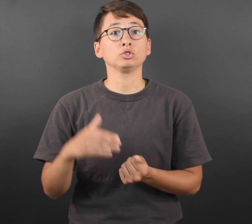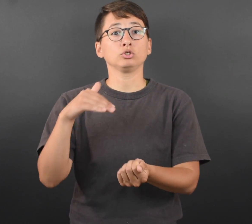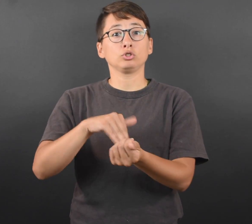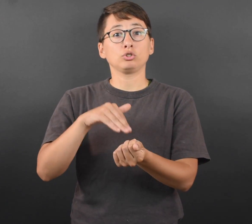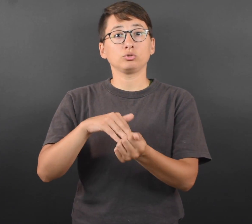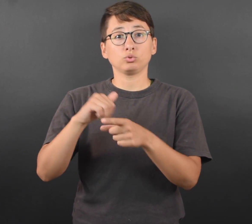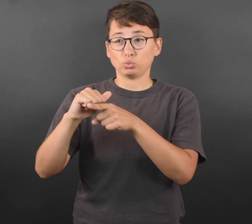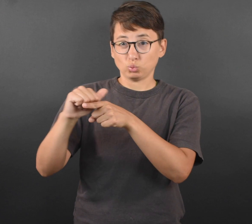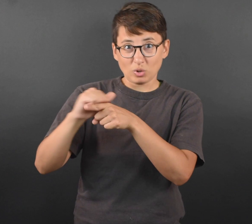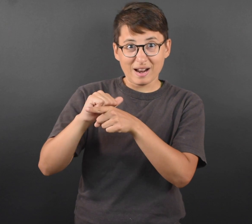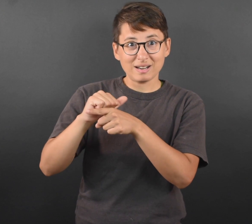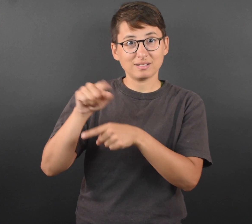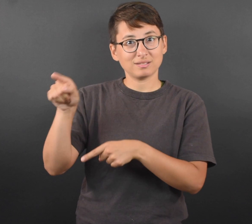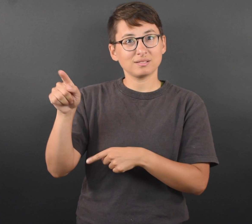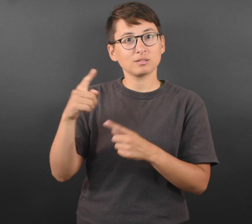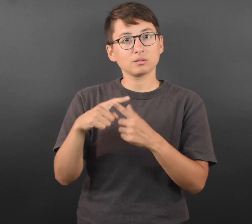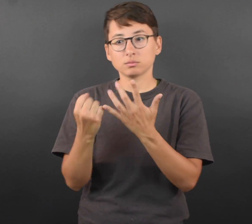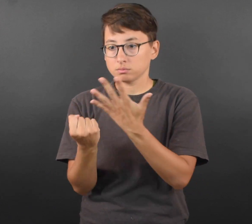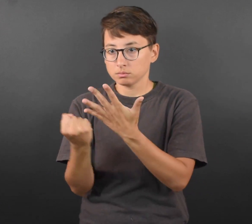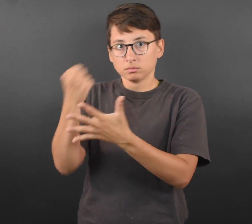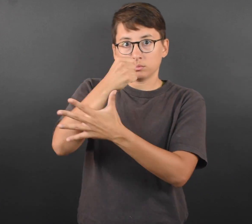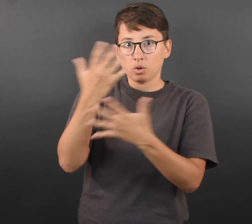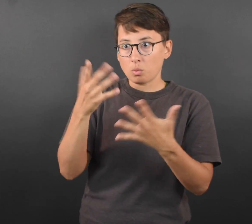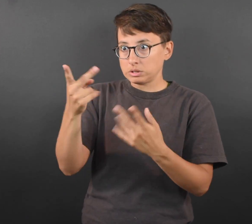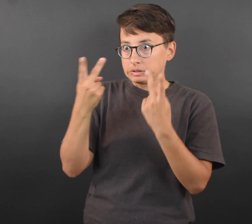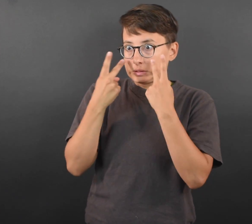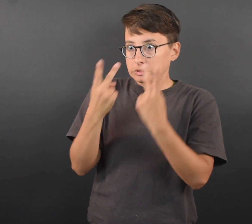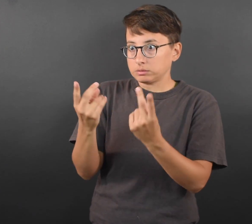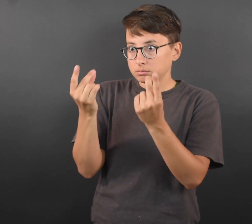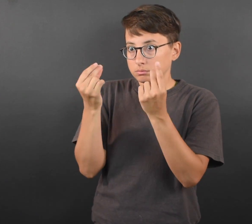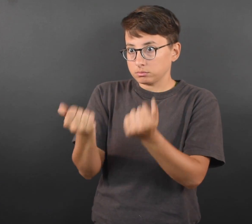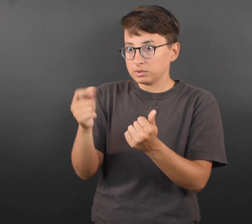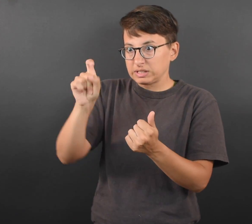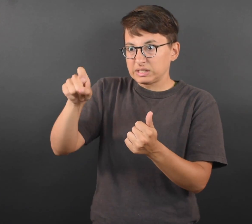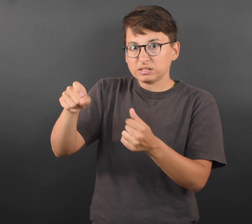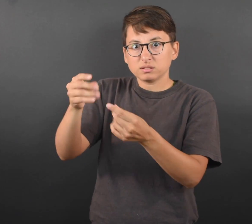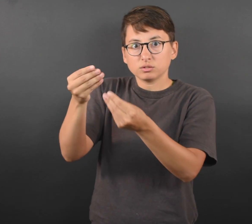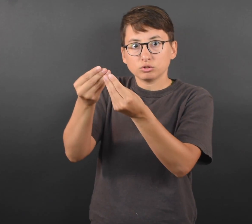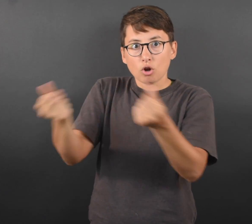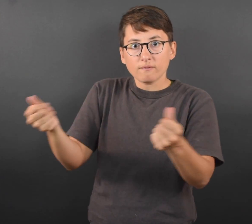Doctors are trained to prioritize conditions that can be fixed on the spot or things that require